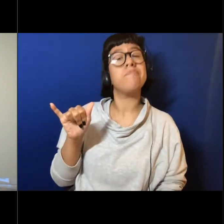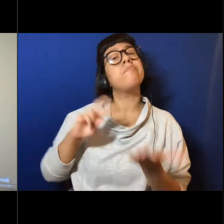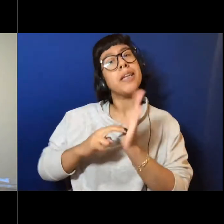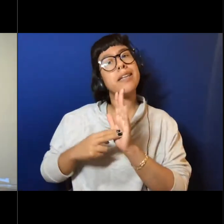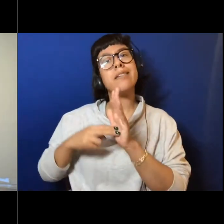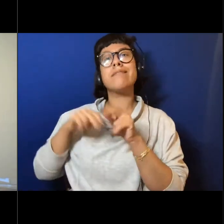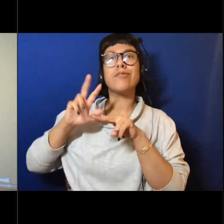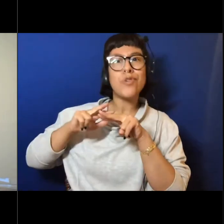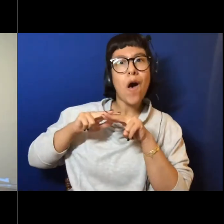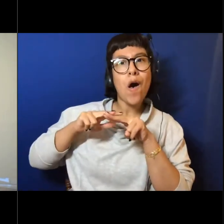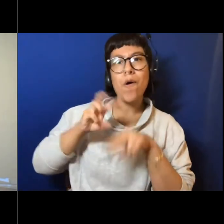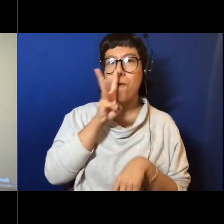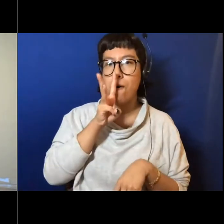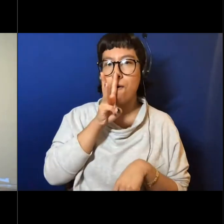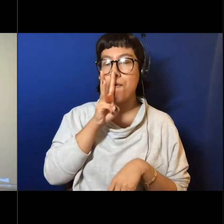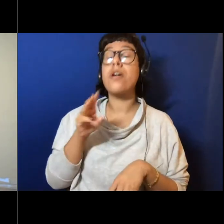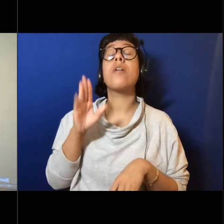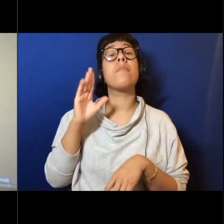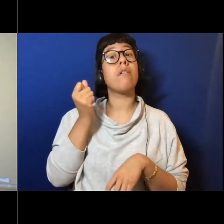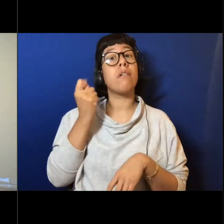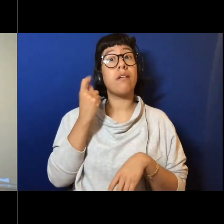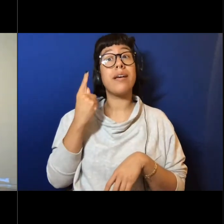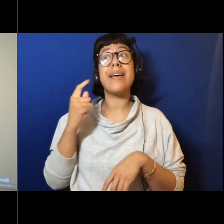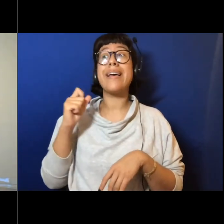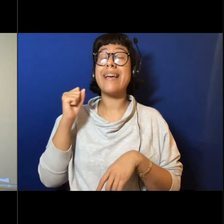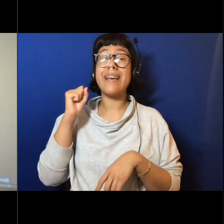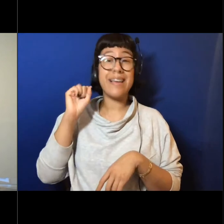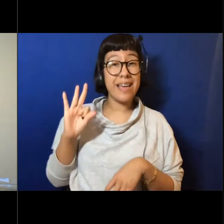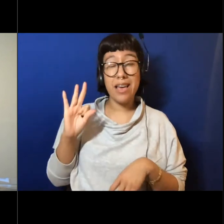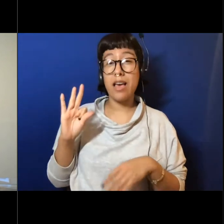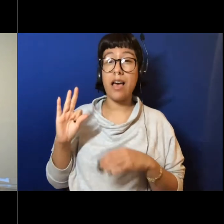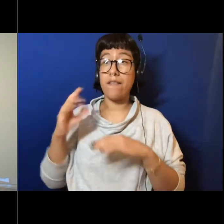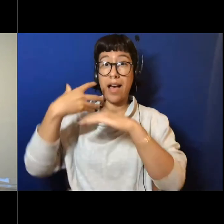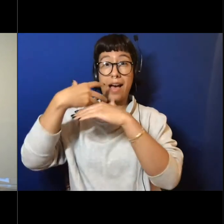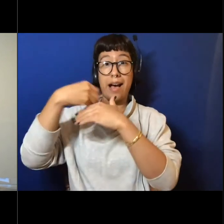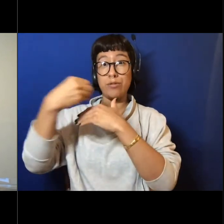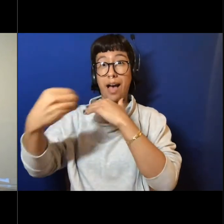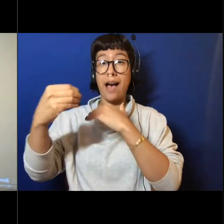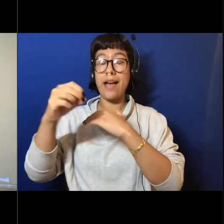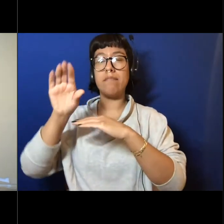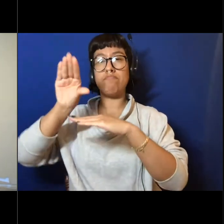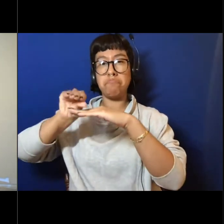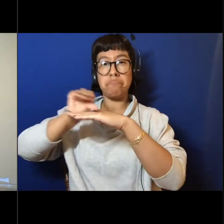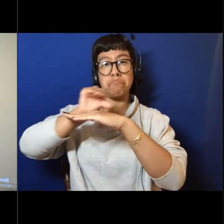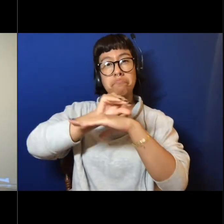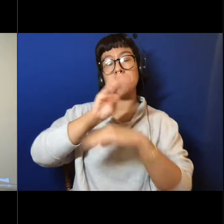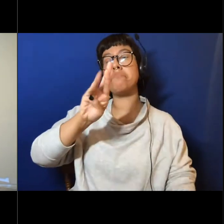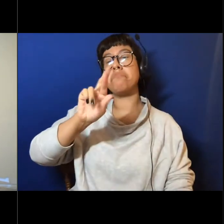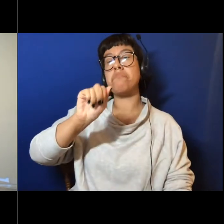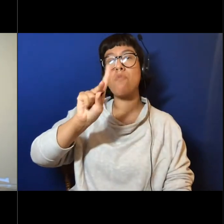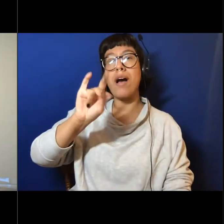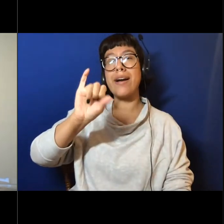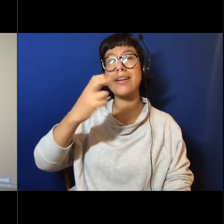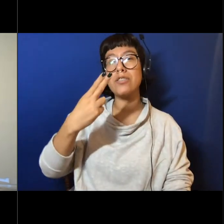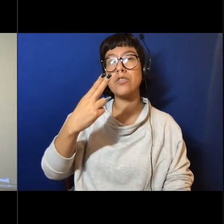but they can survive when the salinity is a little higher and also when it's a little lower. So brackish water is when that salinity is a little lower